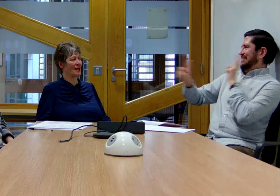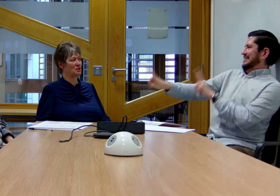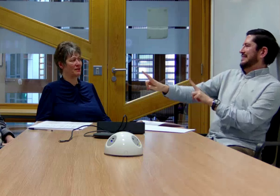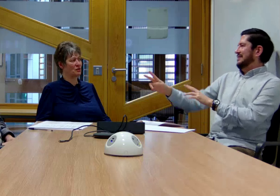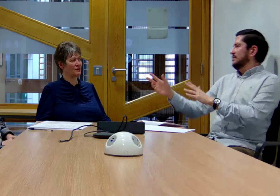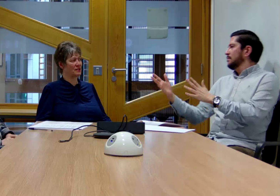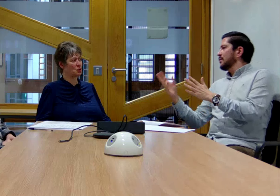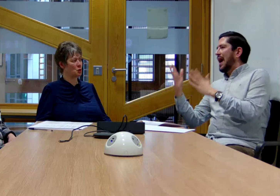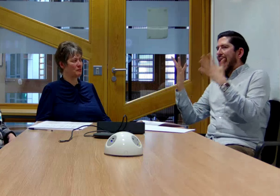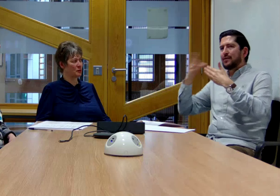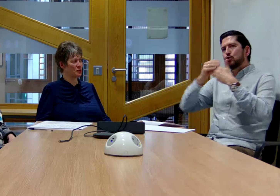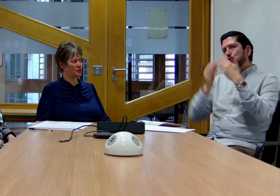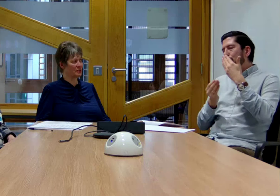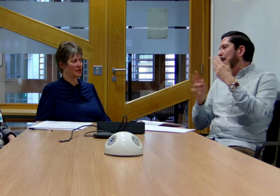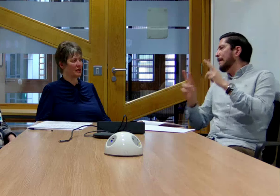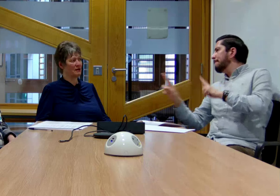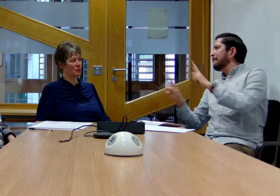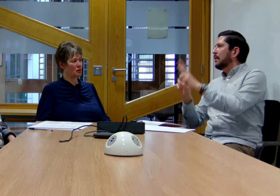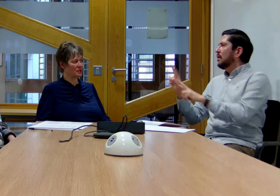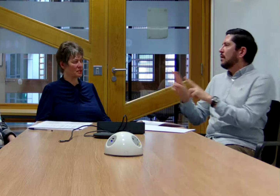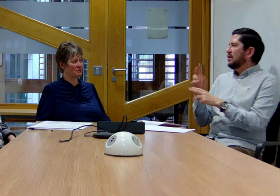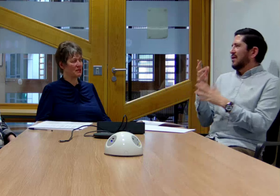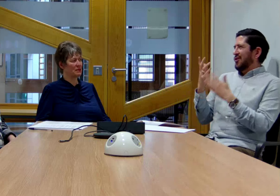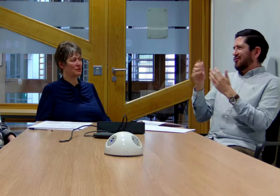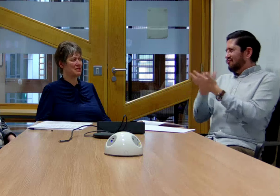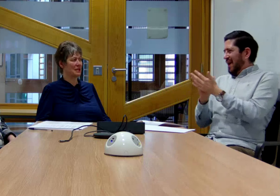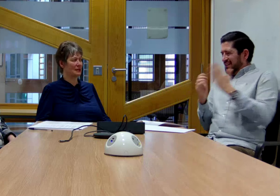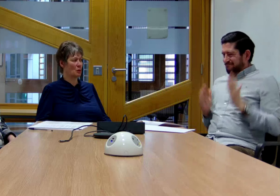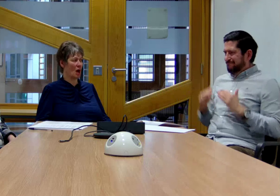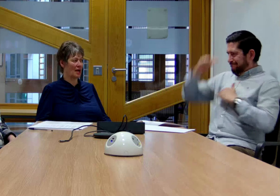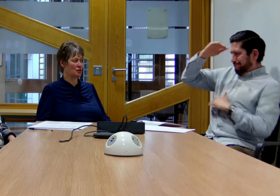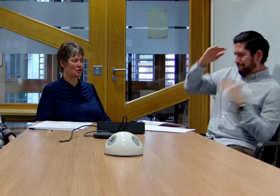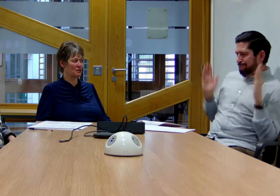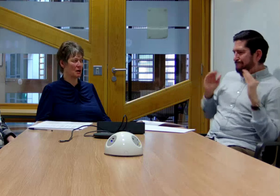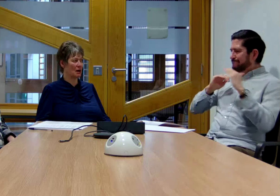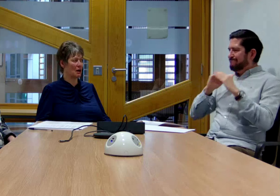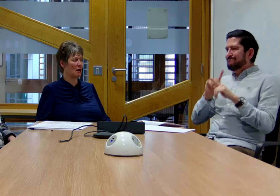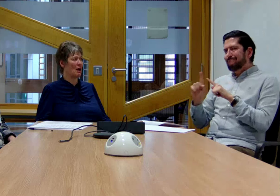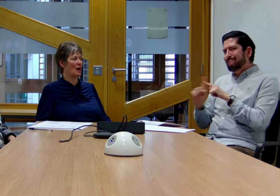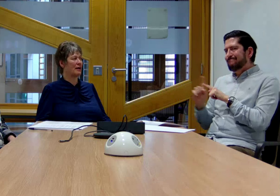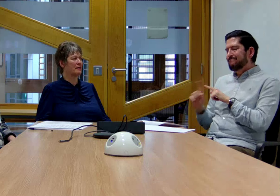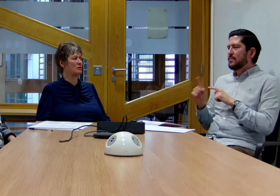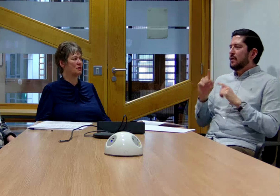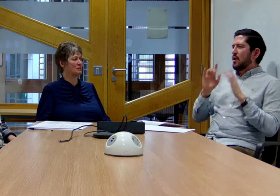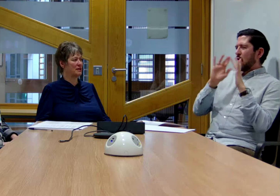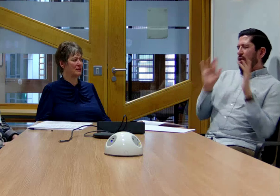The 3 dimensional aspect of it is so important if you're wanting to make out exactly what